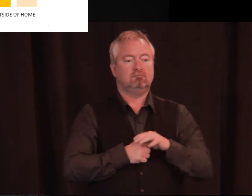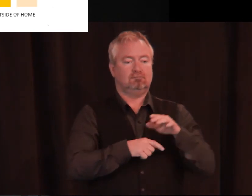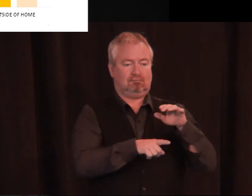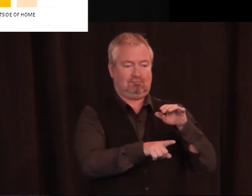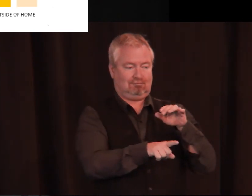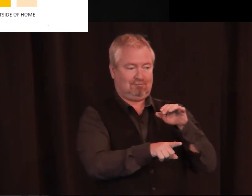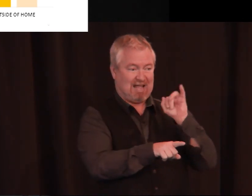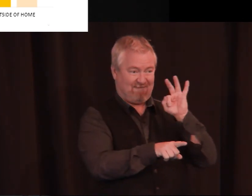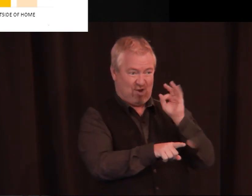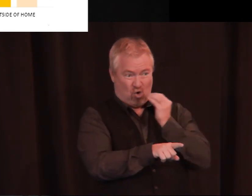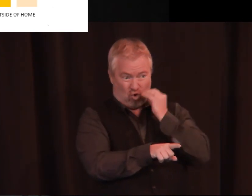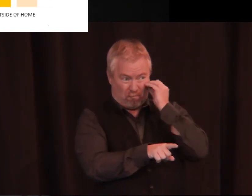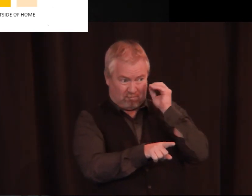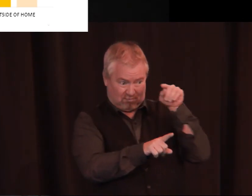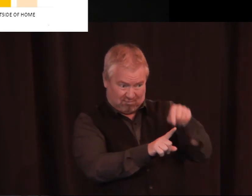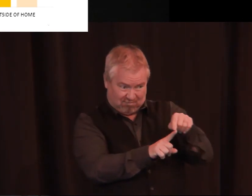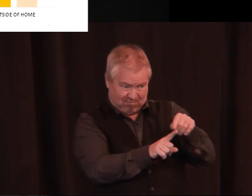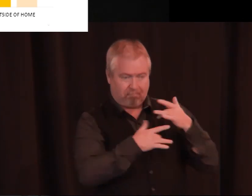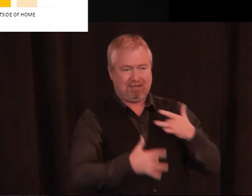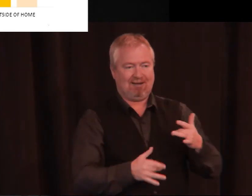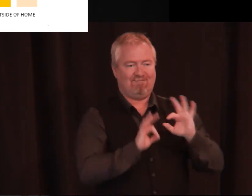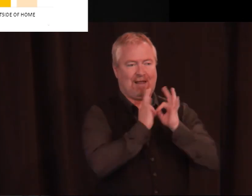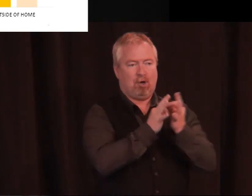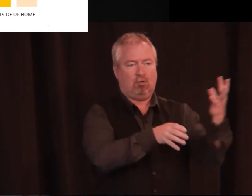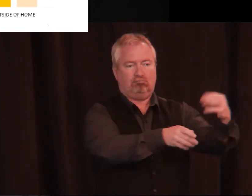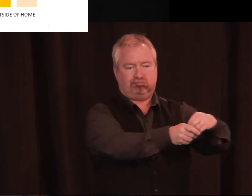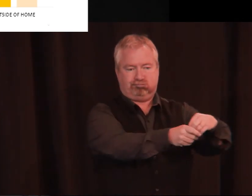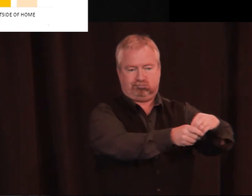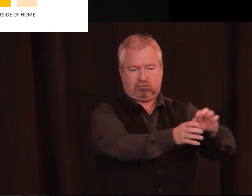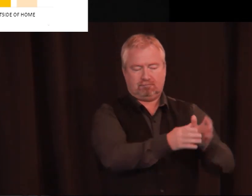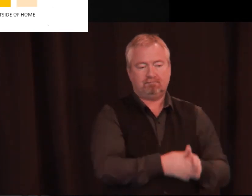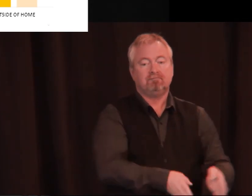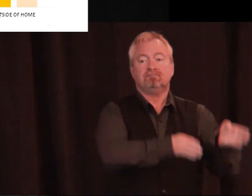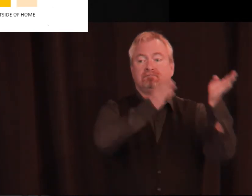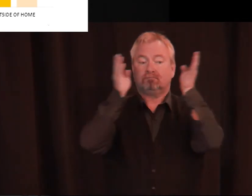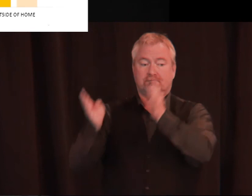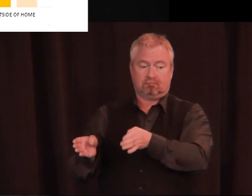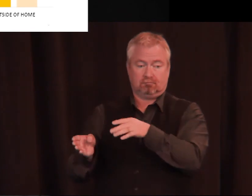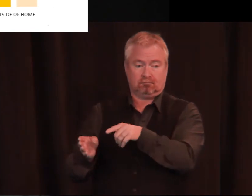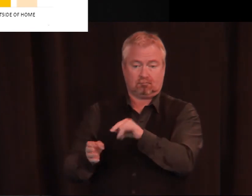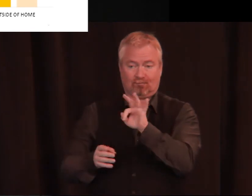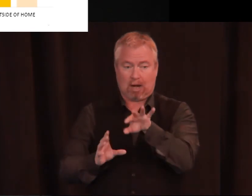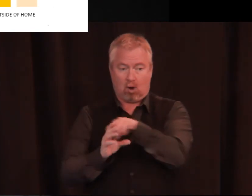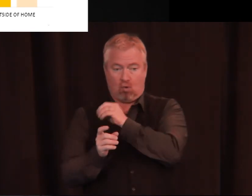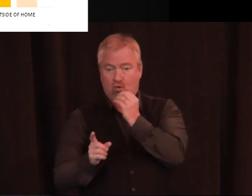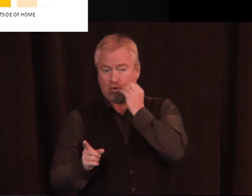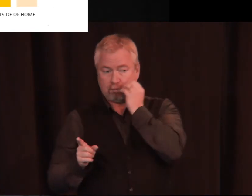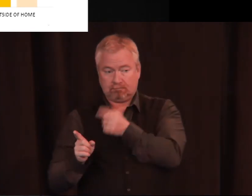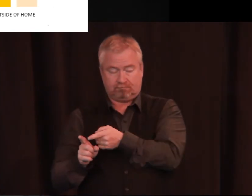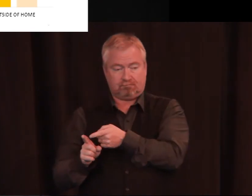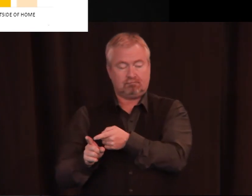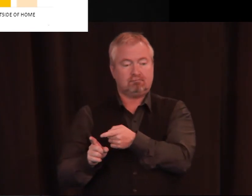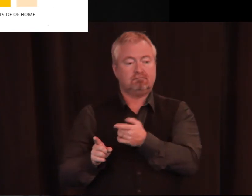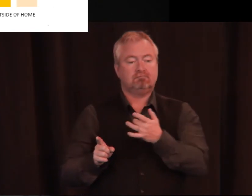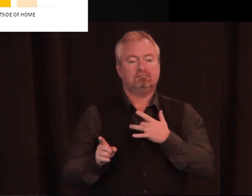If the services were outside of the home in those situations I talked about on the last slide,